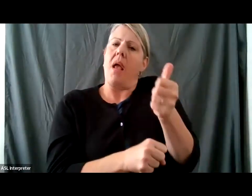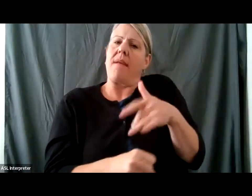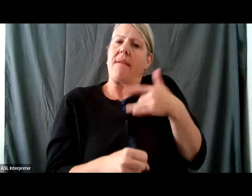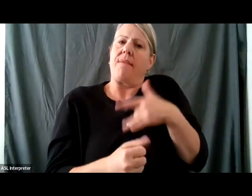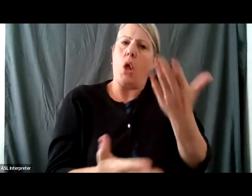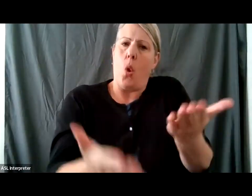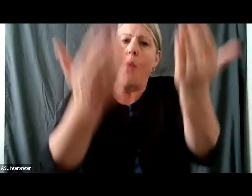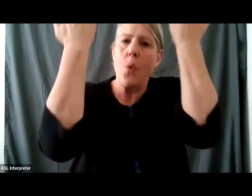high bar to clear.